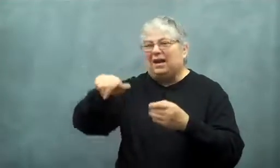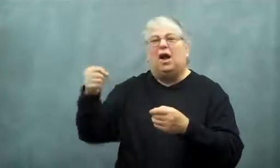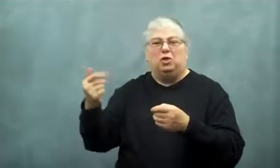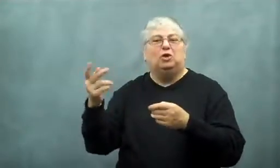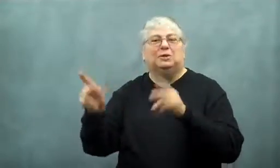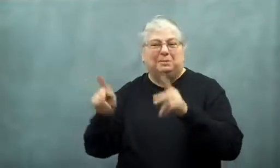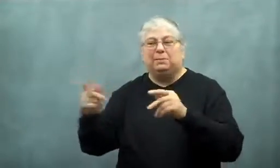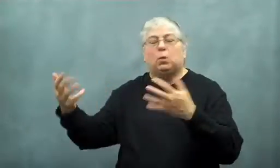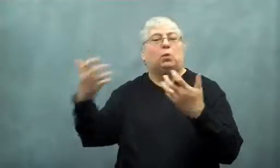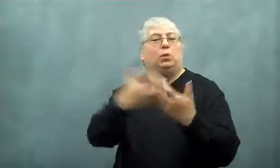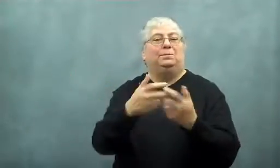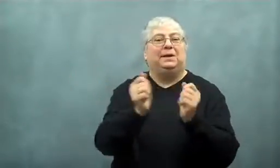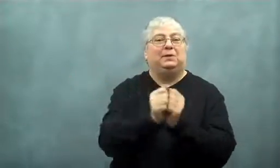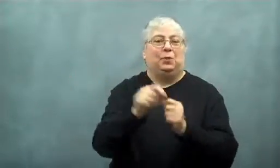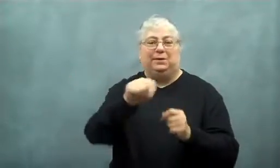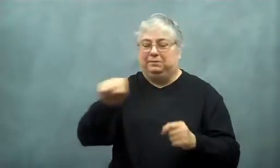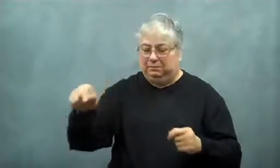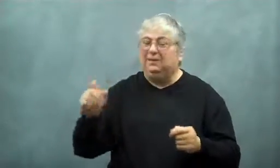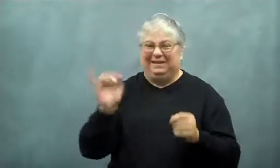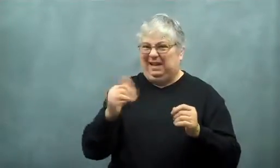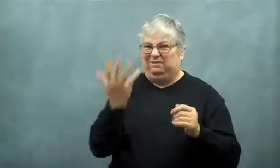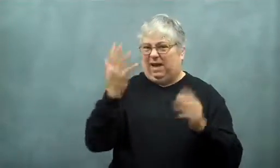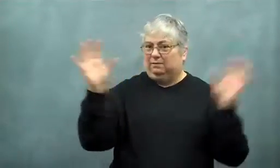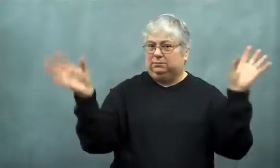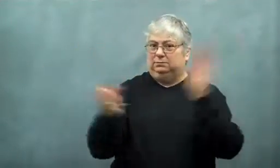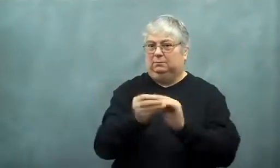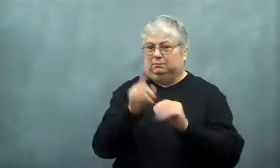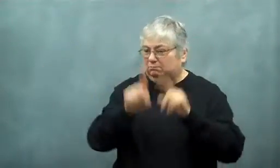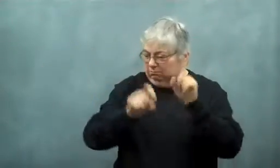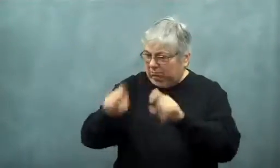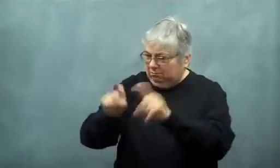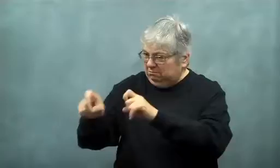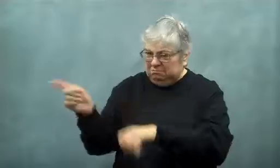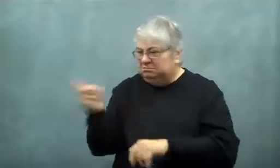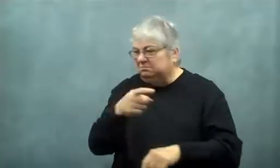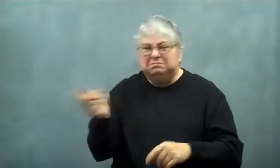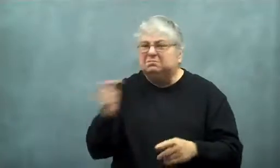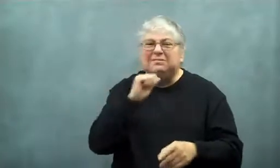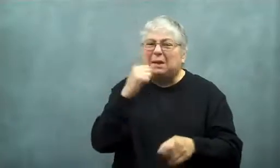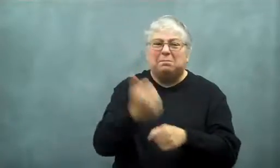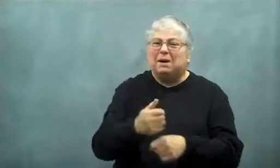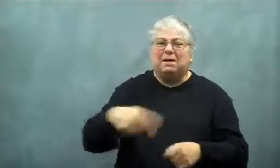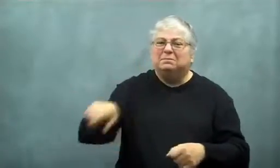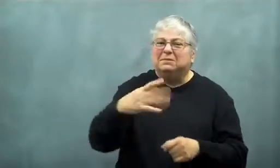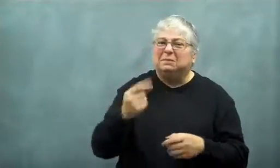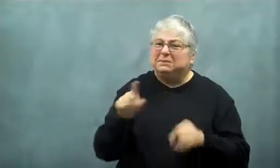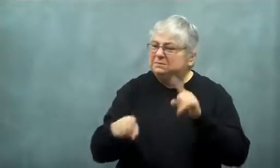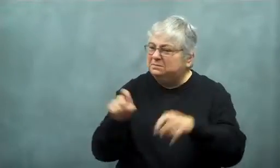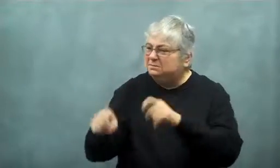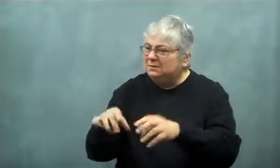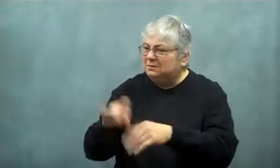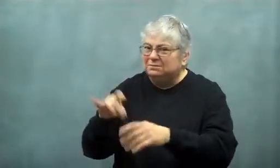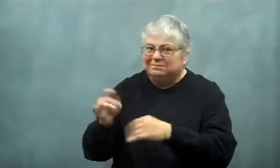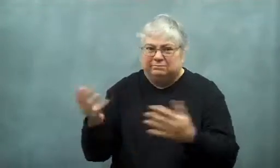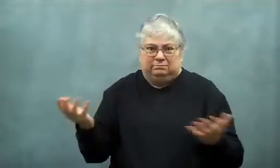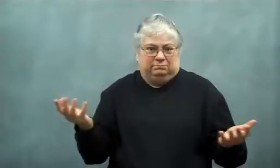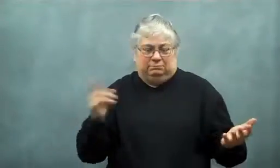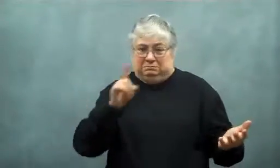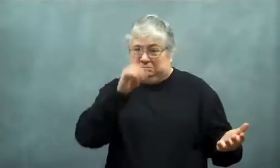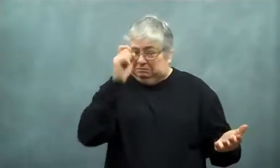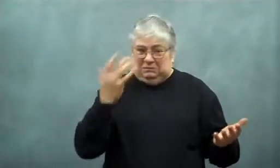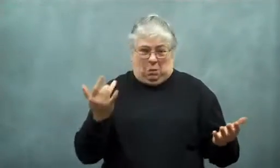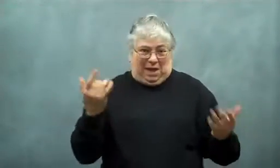Two other roommates were questioned also, for a total of five people.